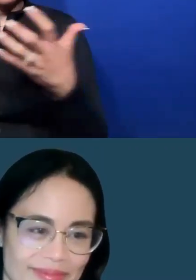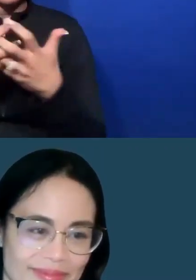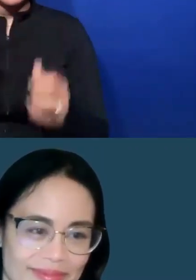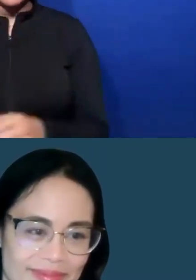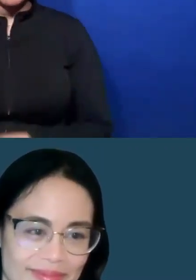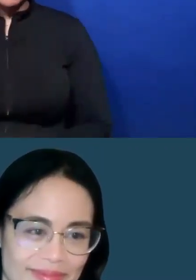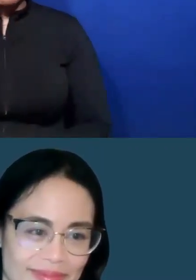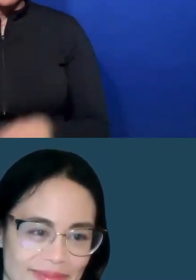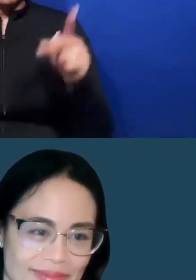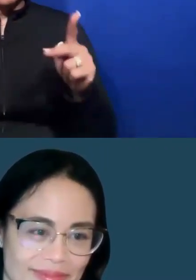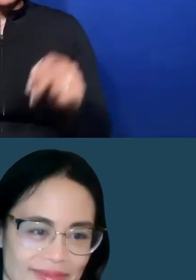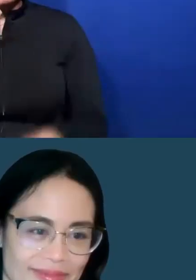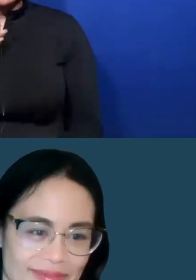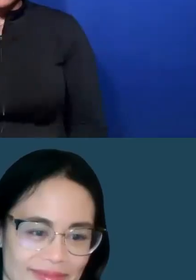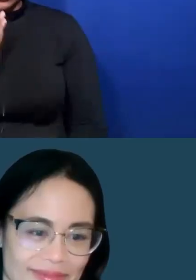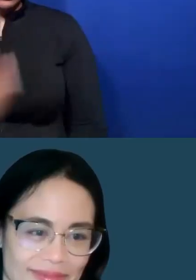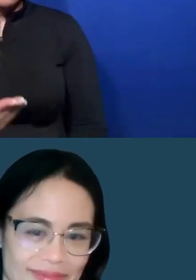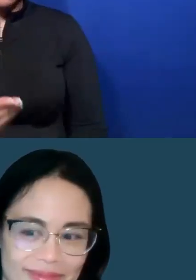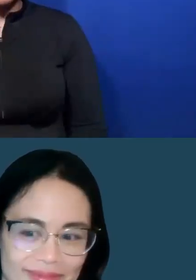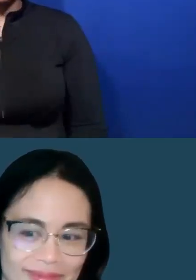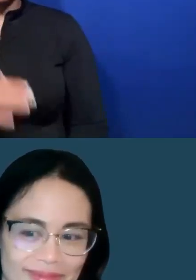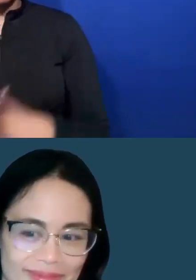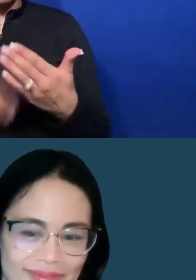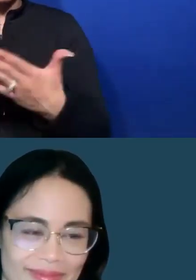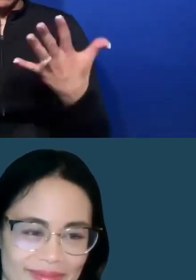well, and the priorities that we have put forth, but we can change that.